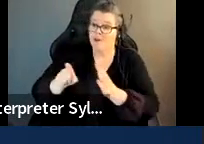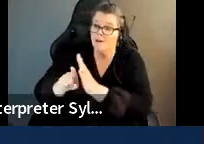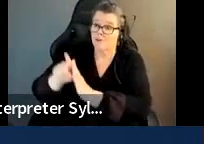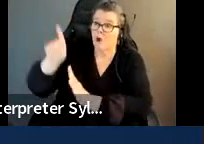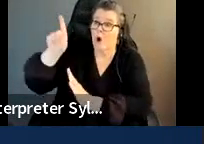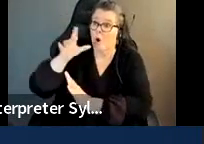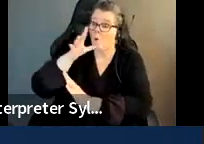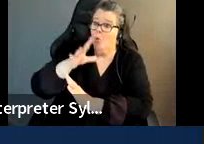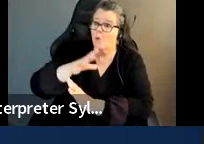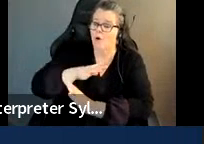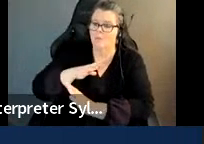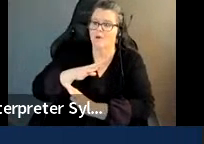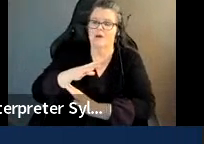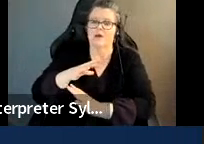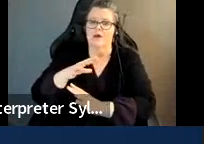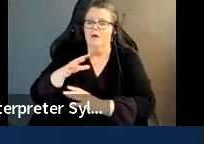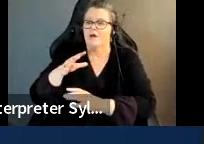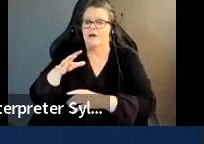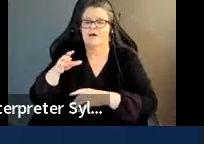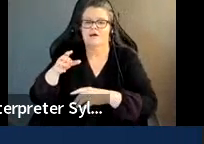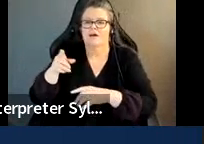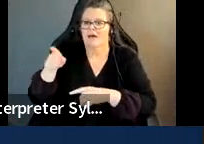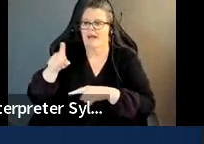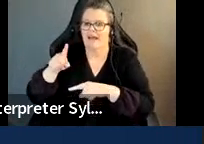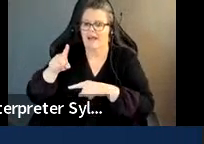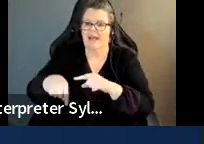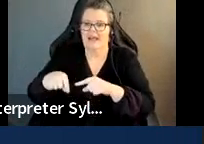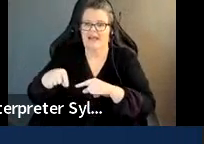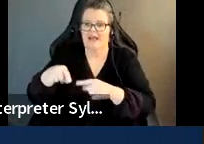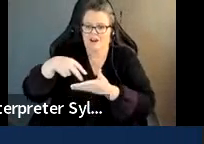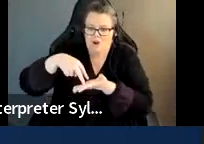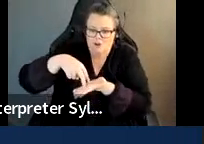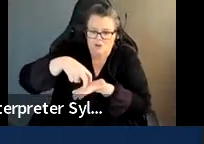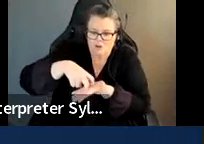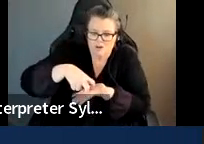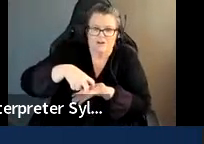on crutches and they can't sit down when they are in a place. I don't know.